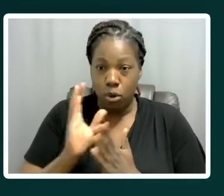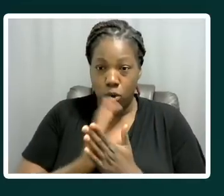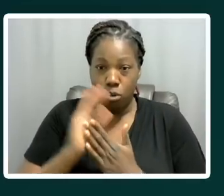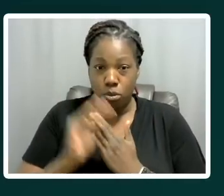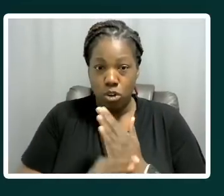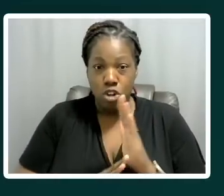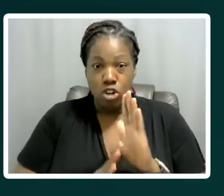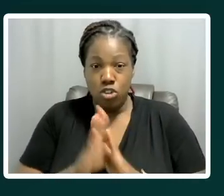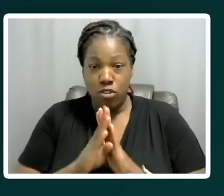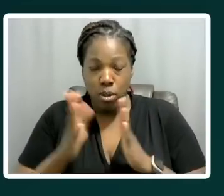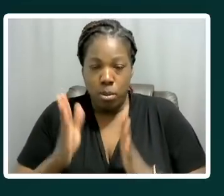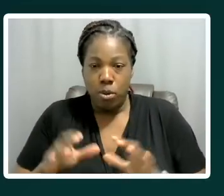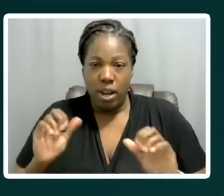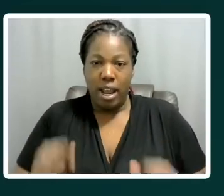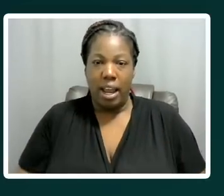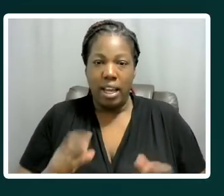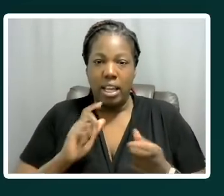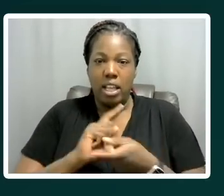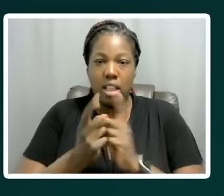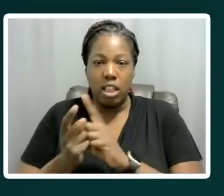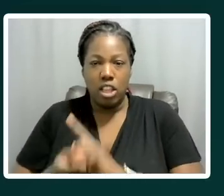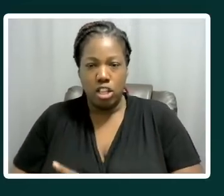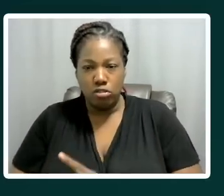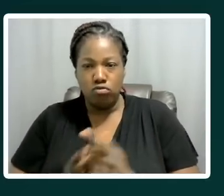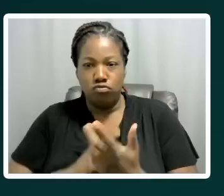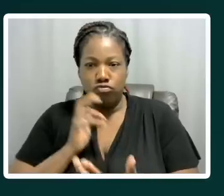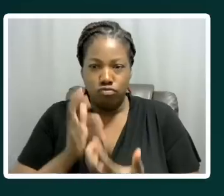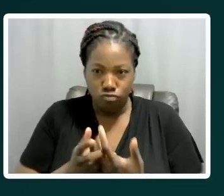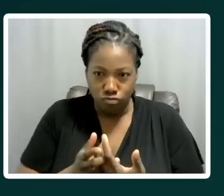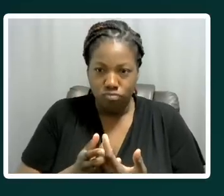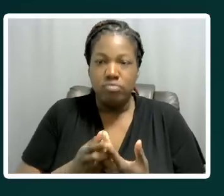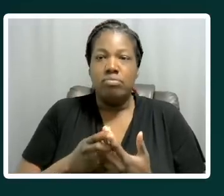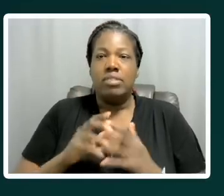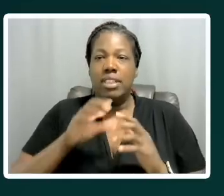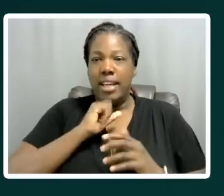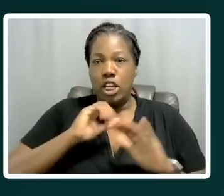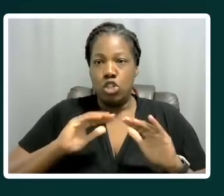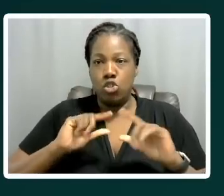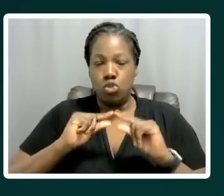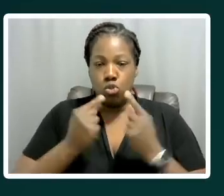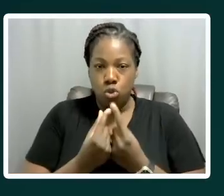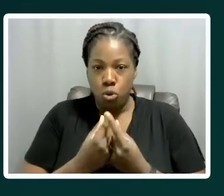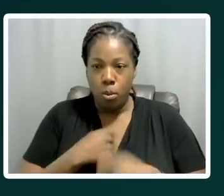the module and phenomena to meet the targeted age group, capture the accuracy of the phenomena, and